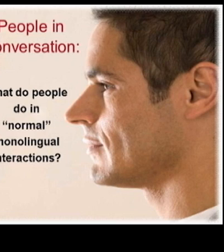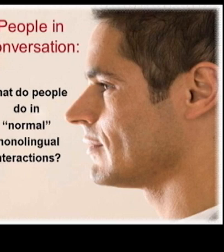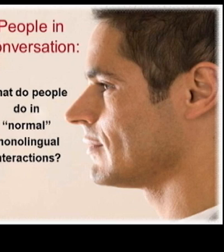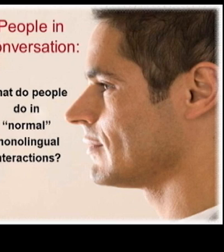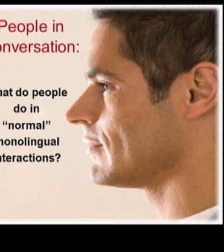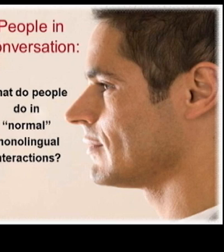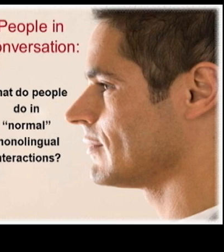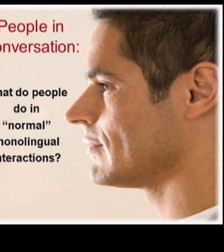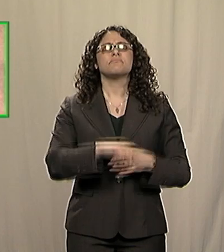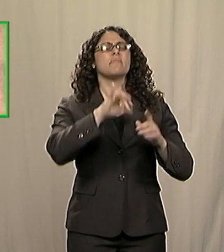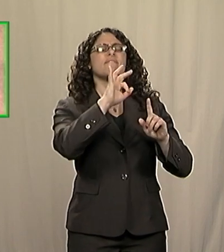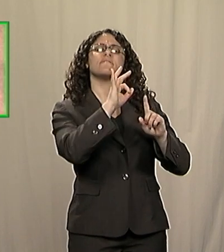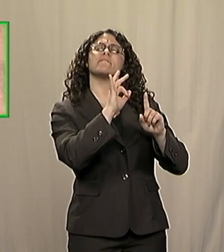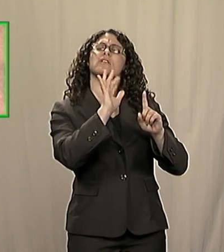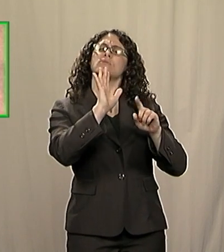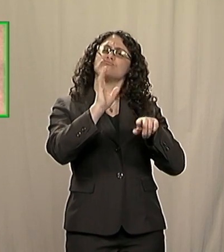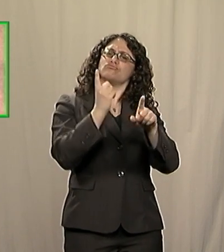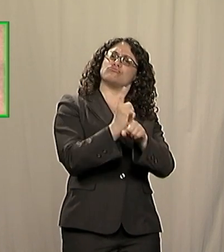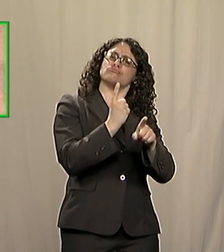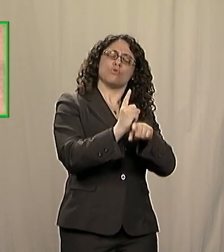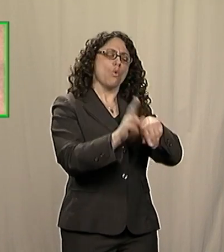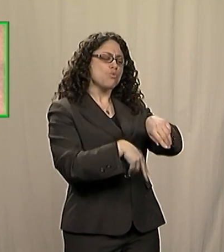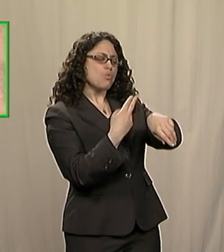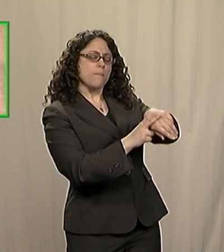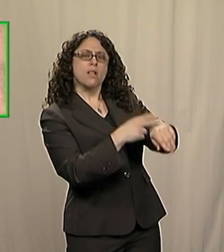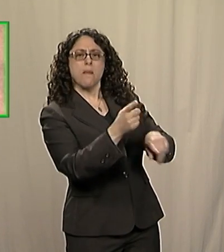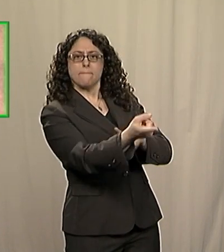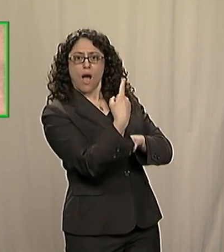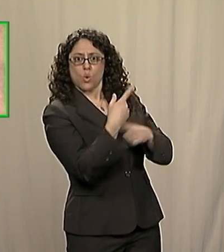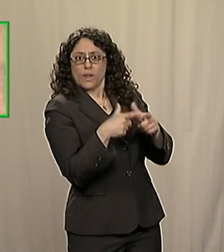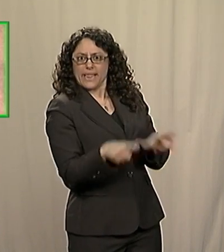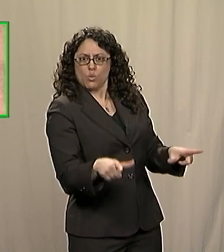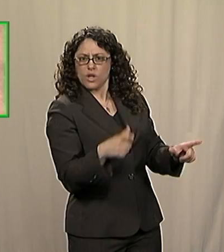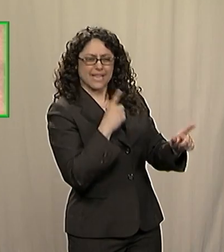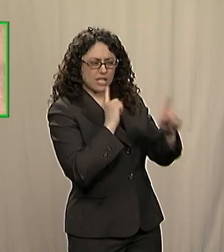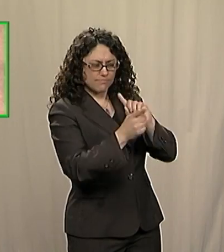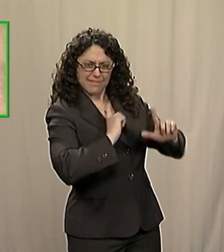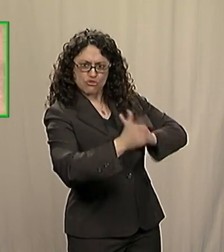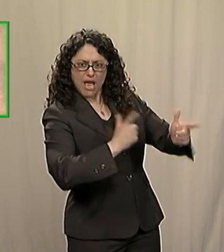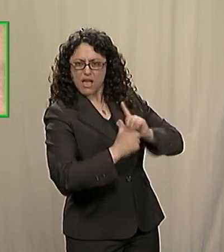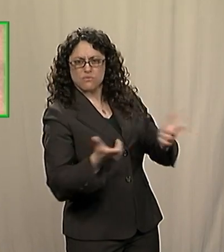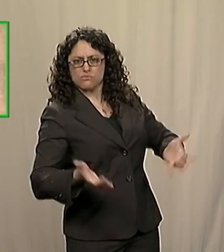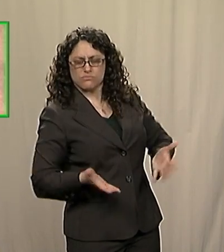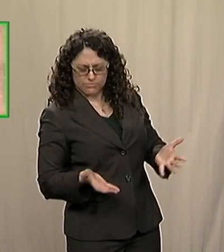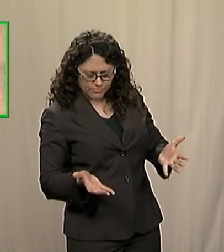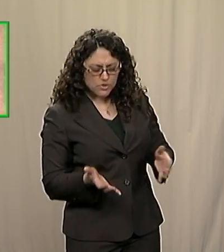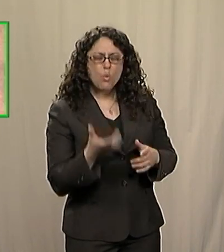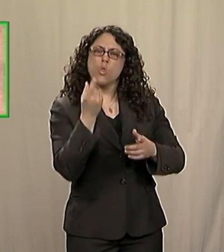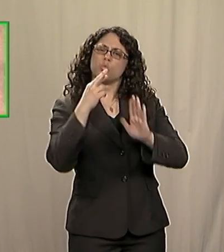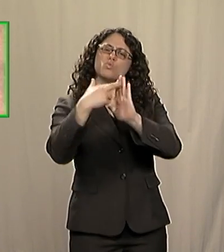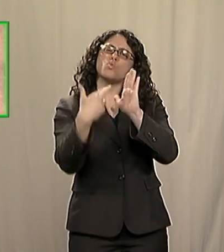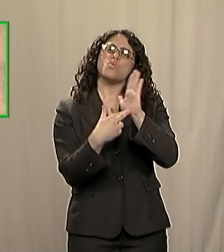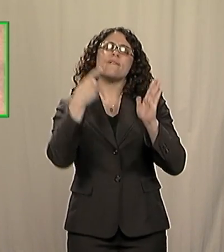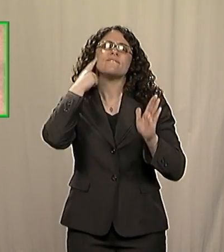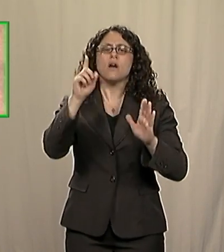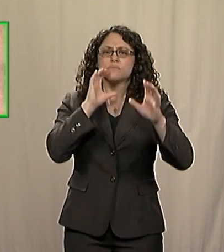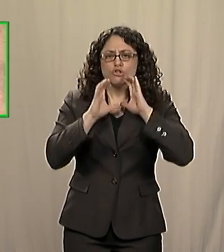So what do people do in "normal," monolingual interactions? What are the foundational principles? The underlying rules for communication?